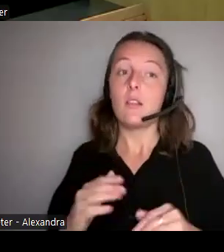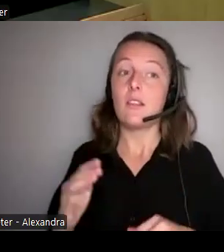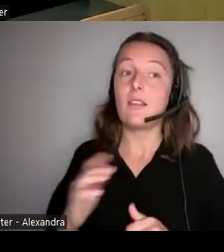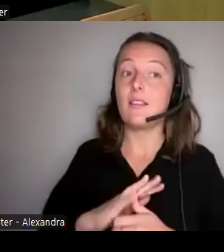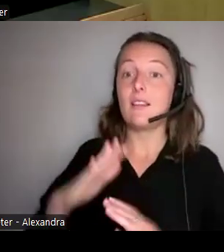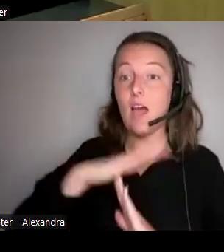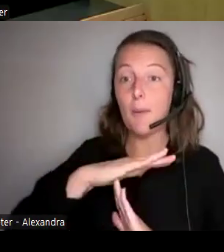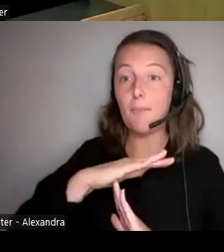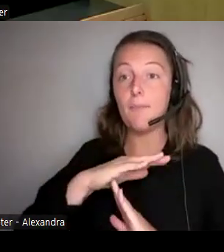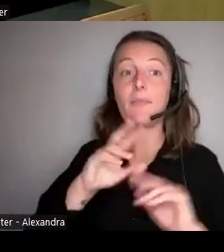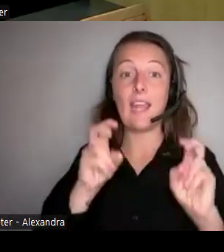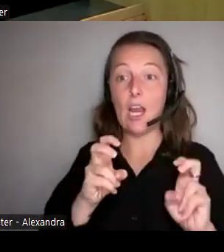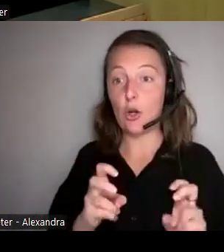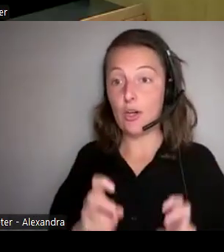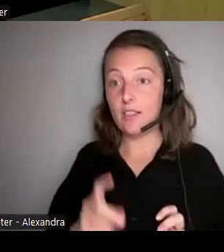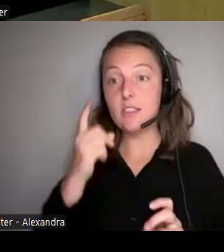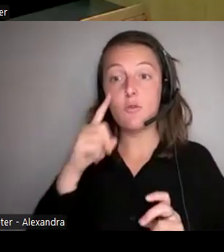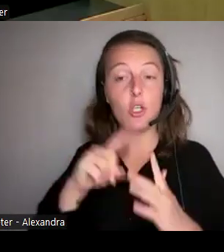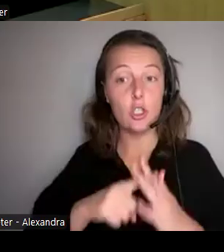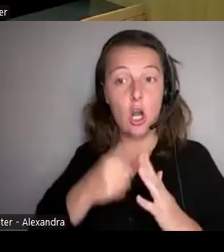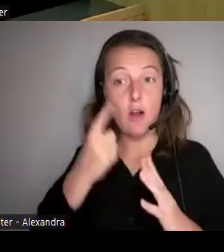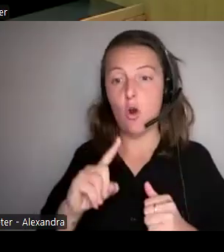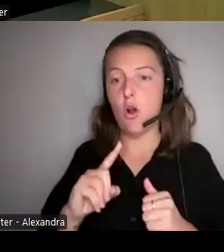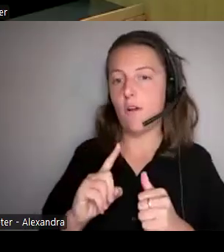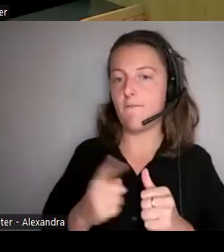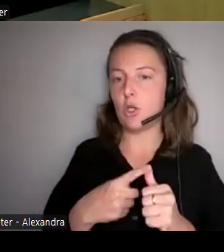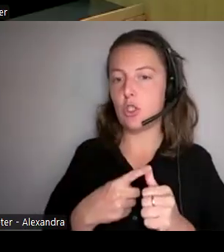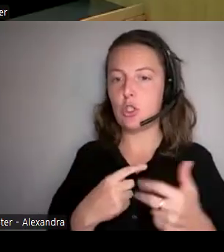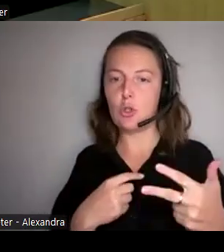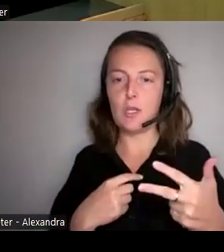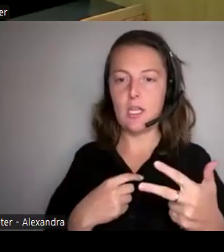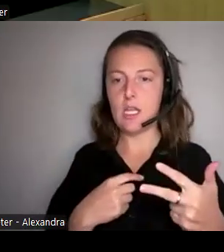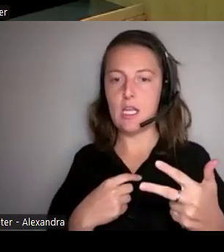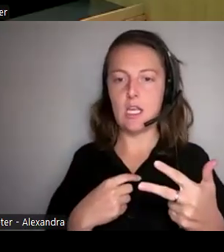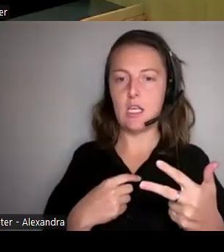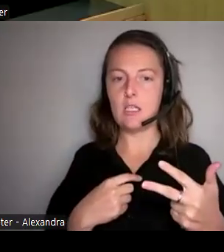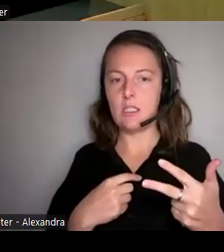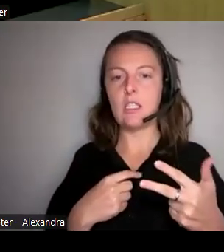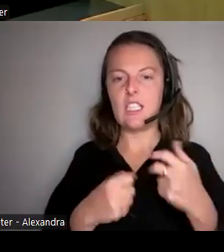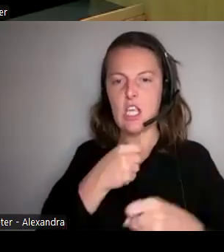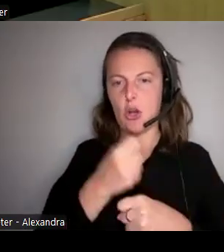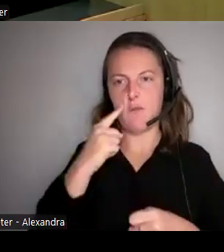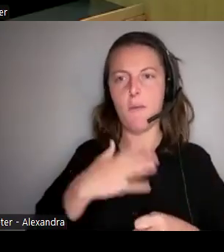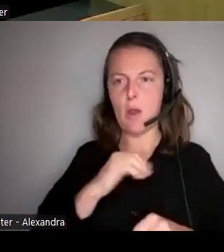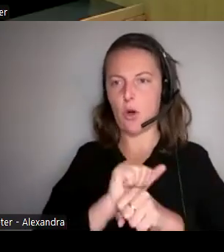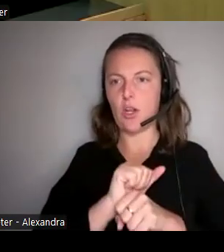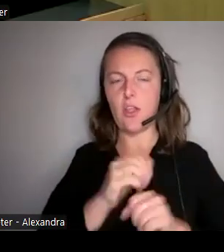start with uh in the first four three years of uh my work there were to focus on youth mental health